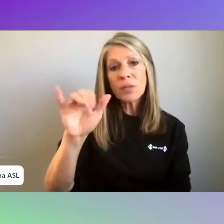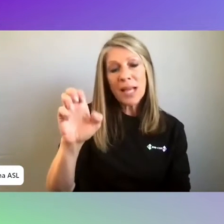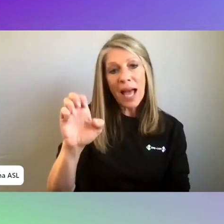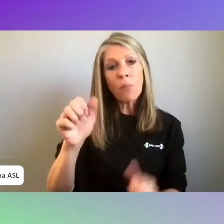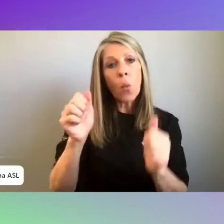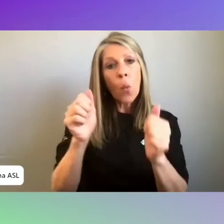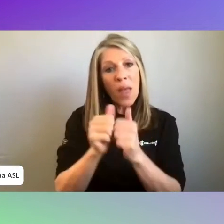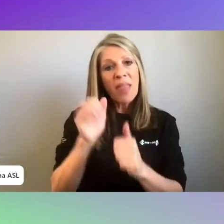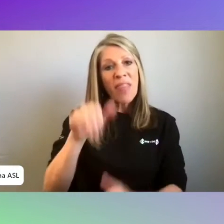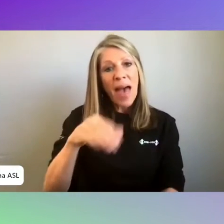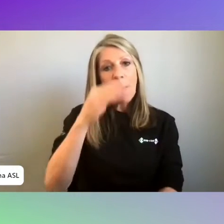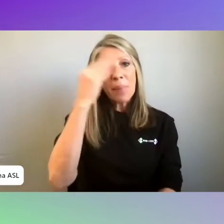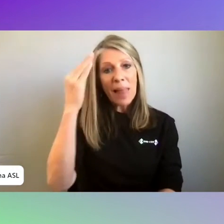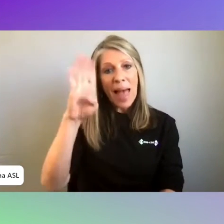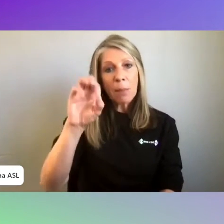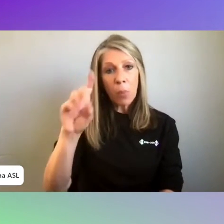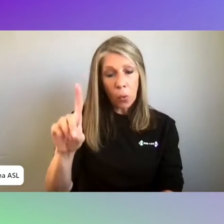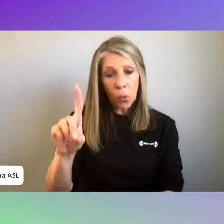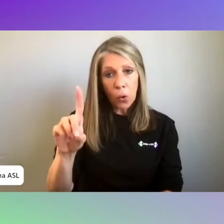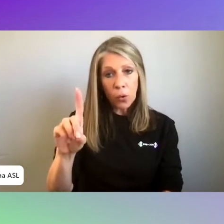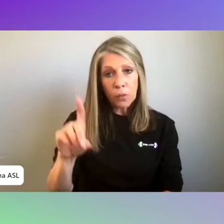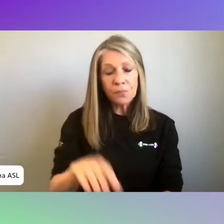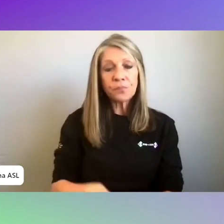needs after we did our low fidelity prototyping